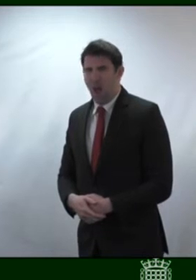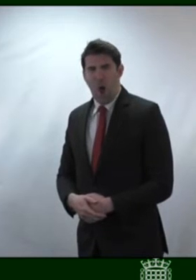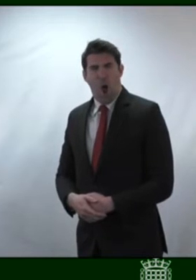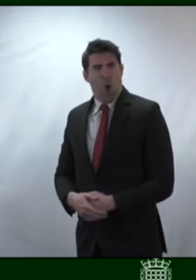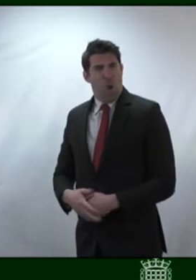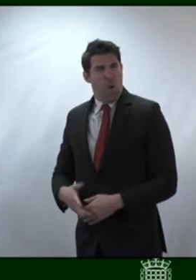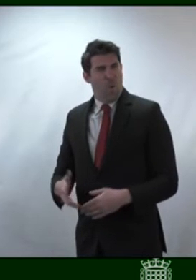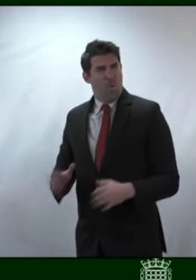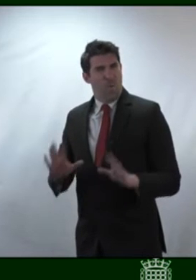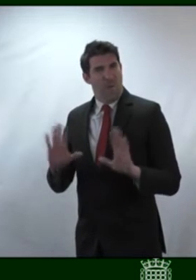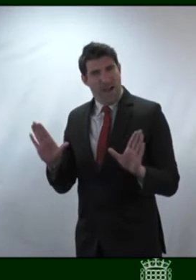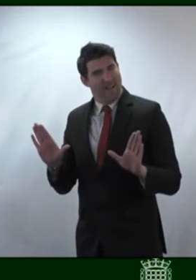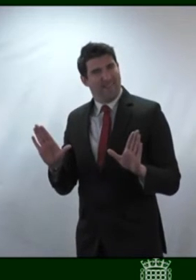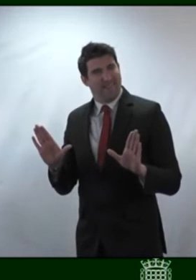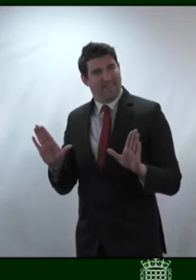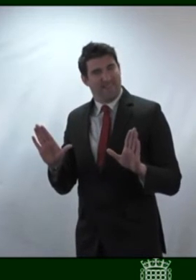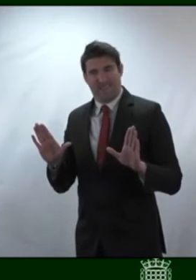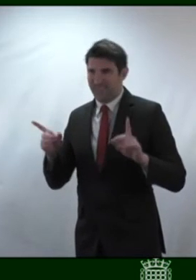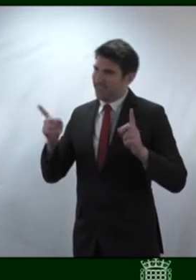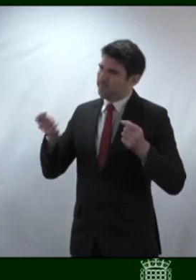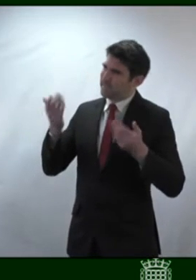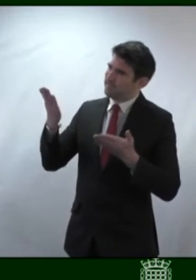I think what the people of this country would love to hear from the right